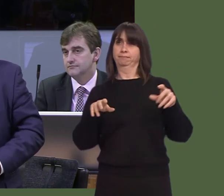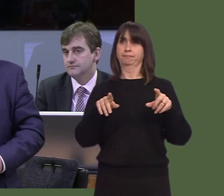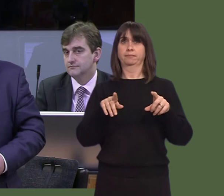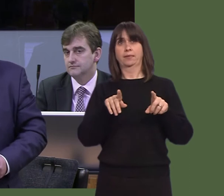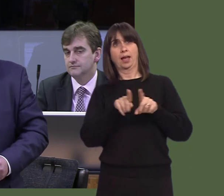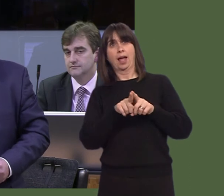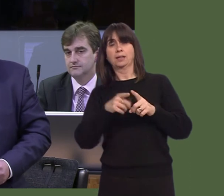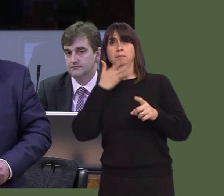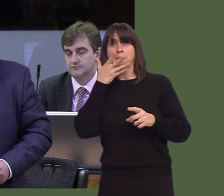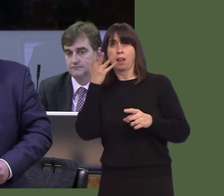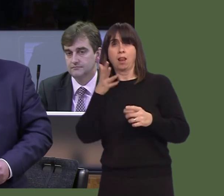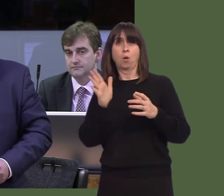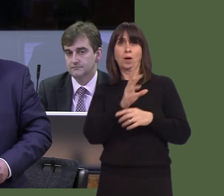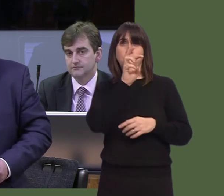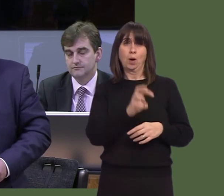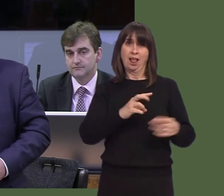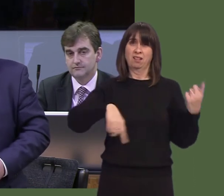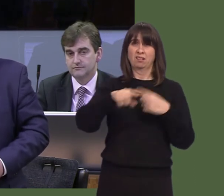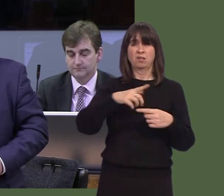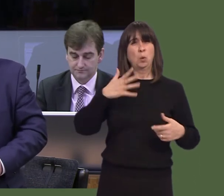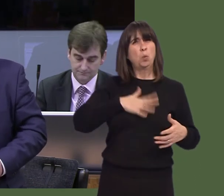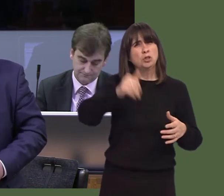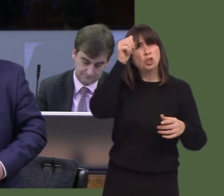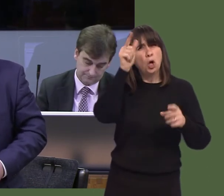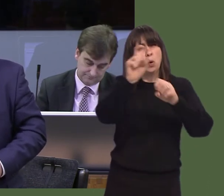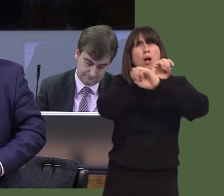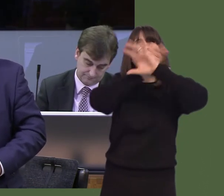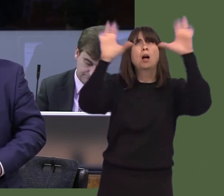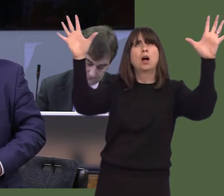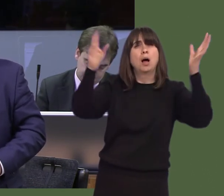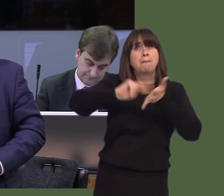While prison services are not devolved, you can make the decision on the sale of Welsh